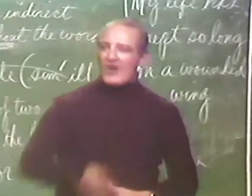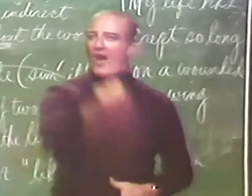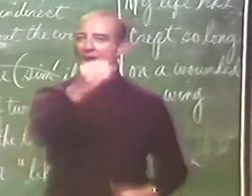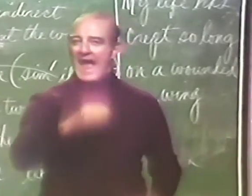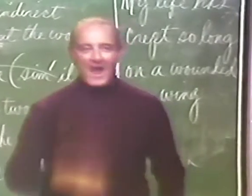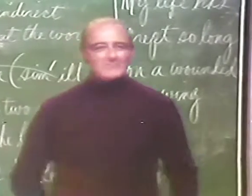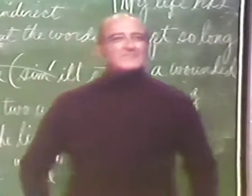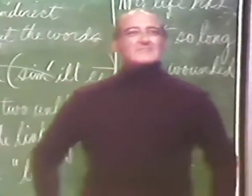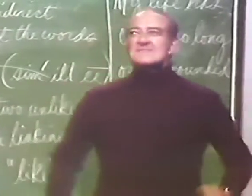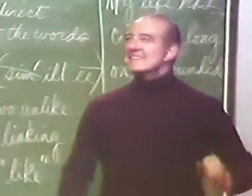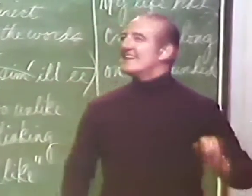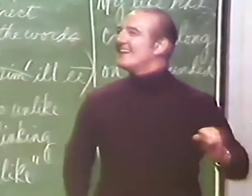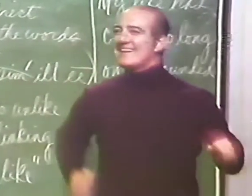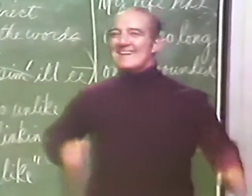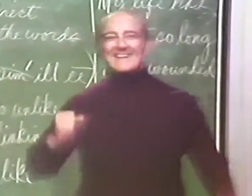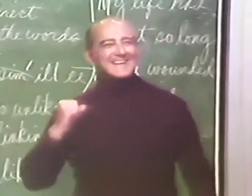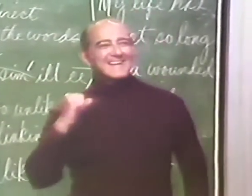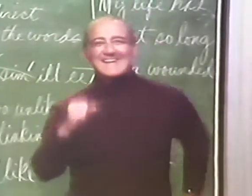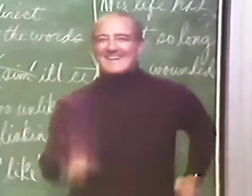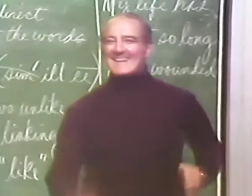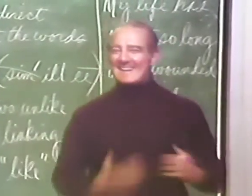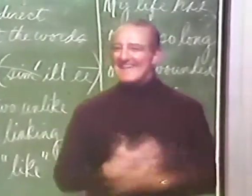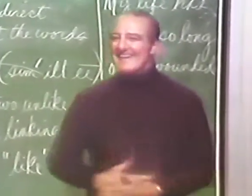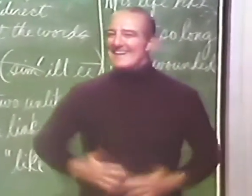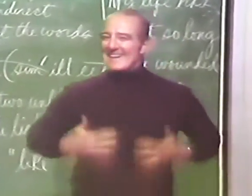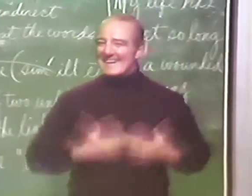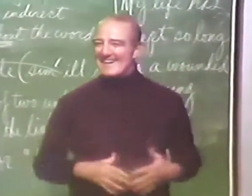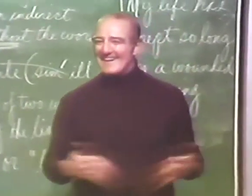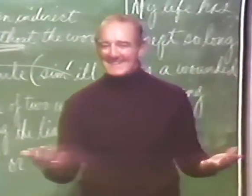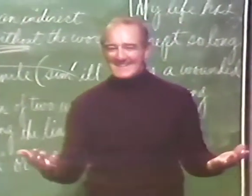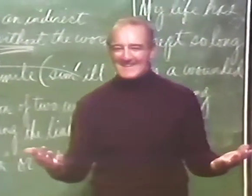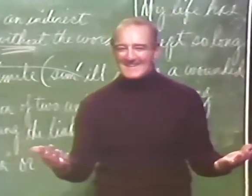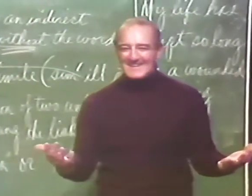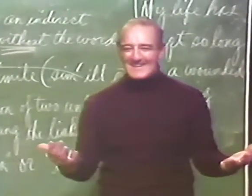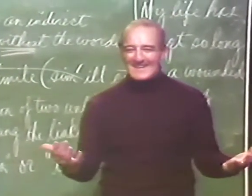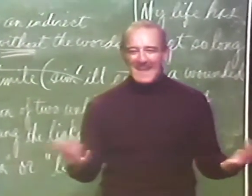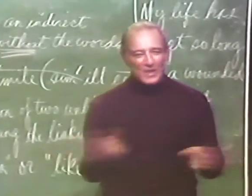WHEN THE SPRINGTIME COMES, ENJOY IT, GO OUT. [INHALES]